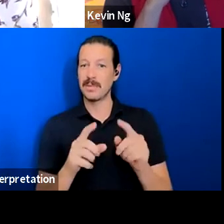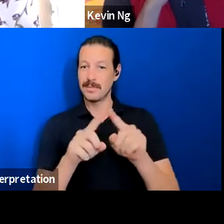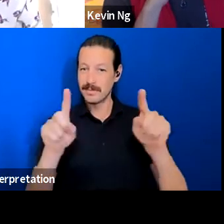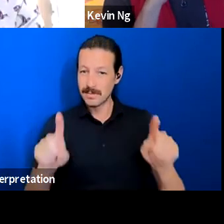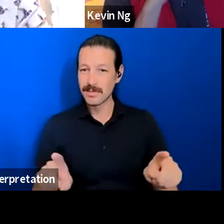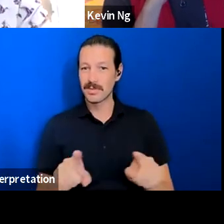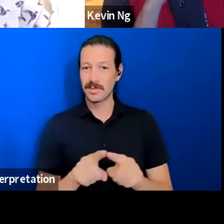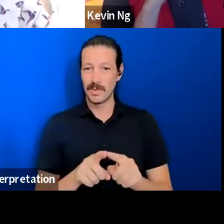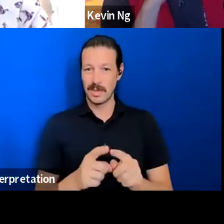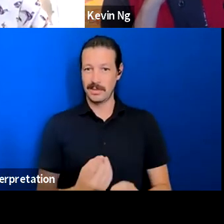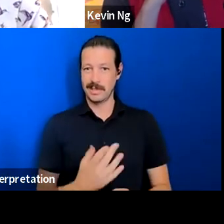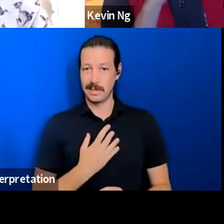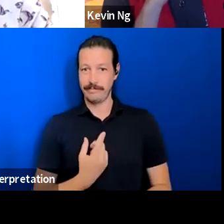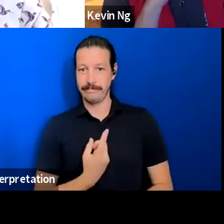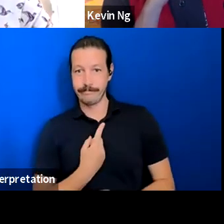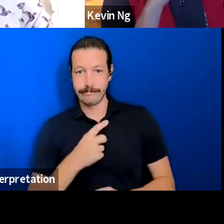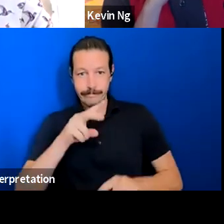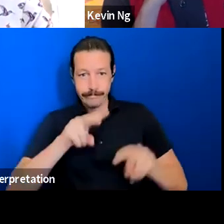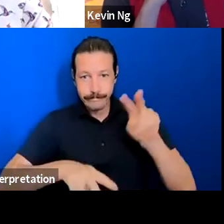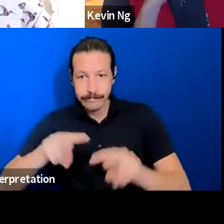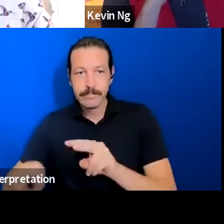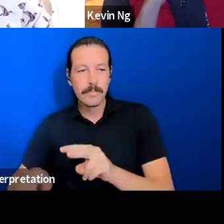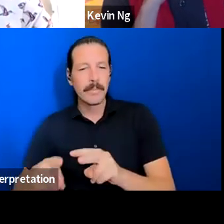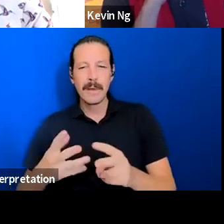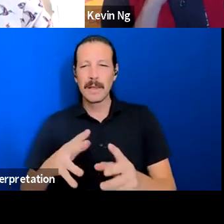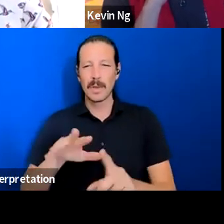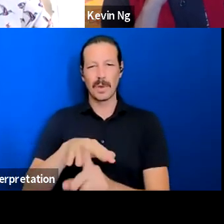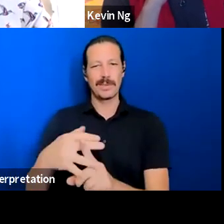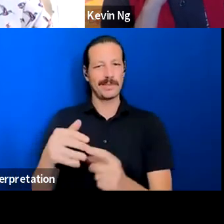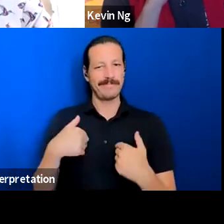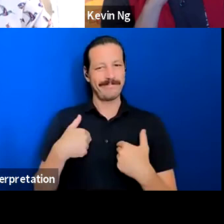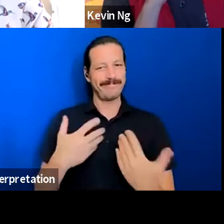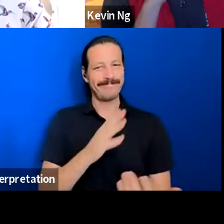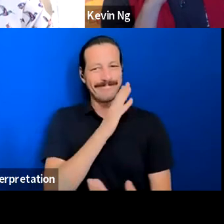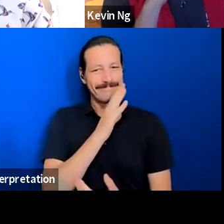confidence while during the process of kind of reviewing submissions when I started noticing